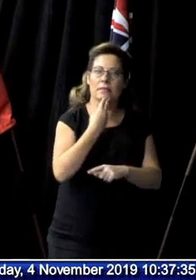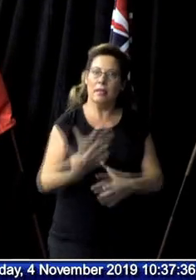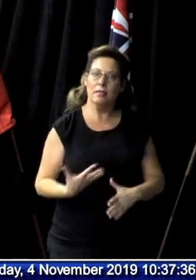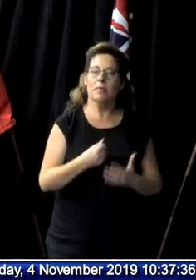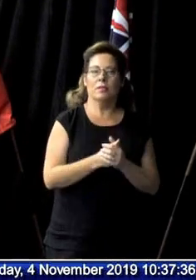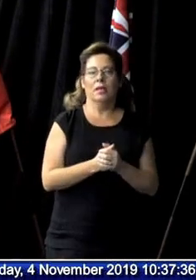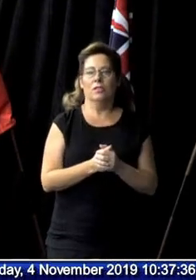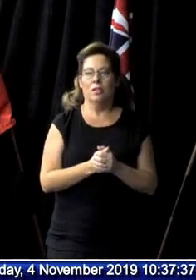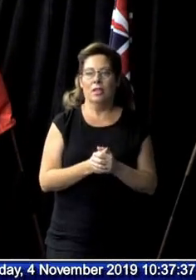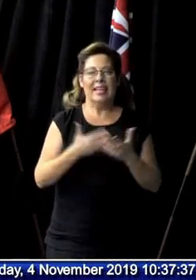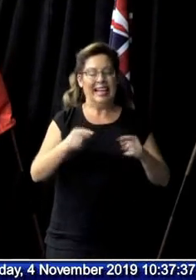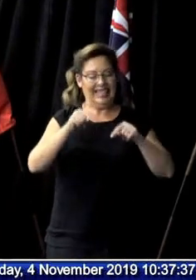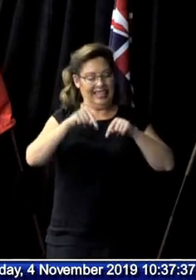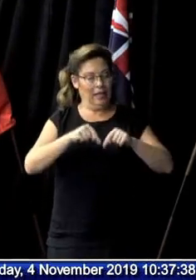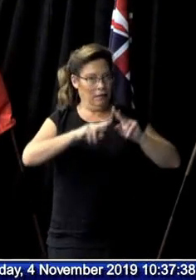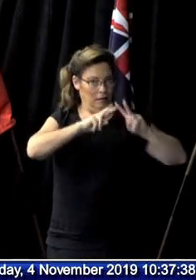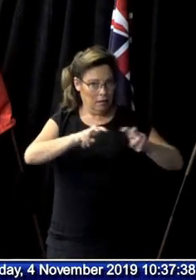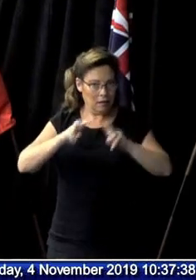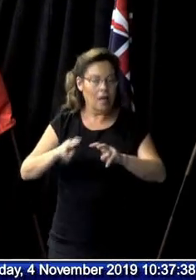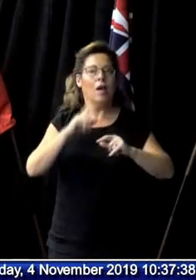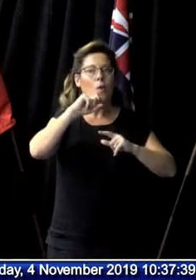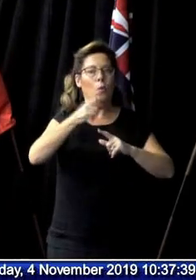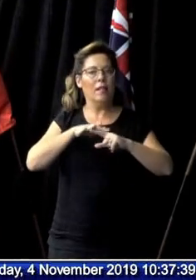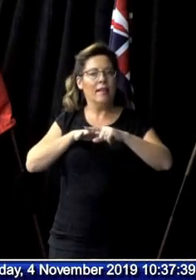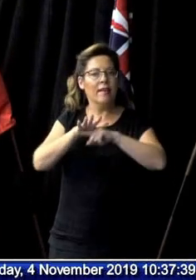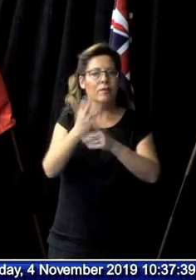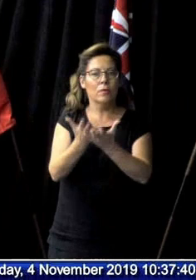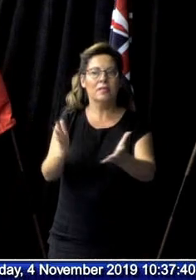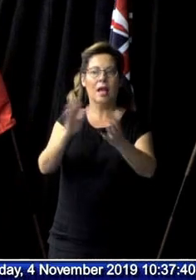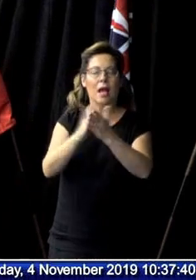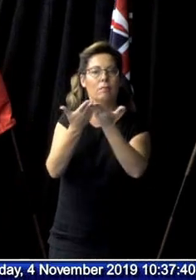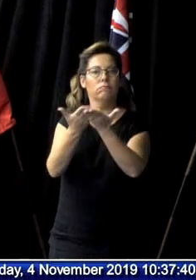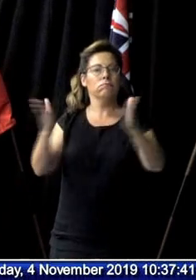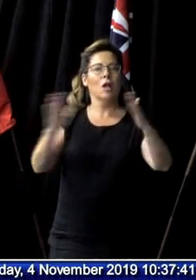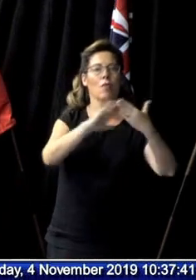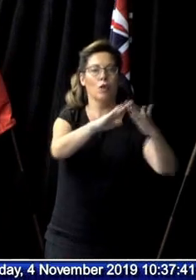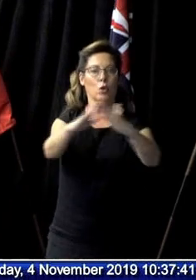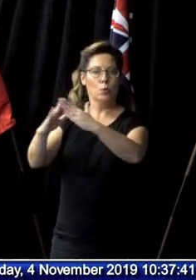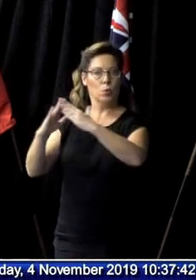community of the discrimination, disrespect and exclusion experienced by so many